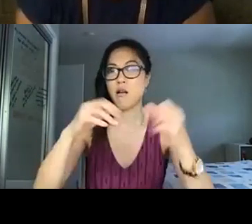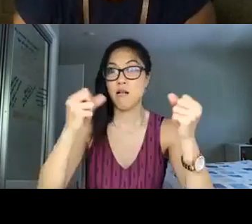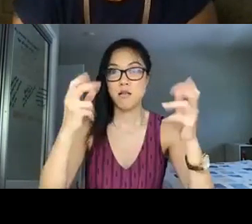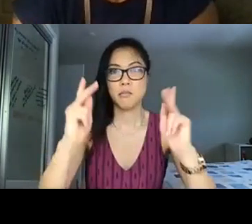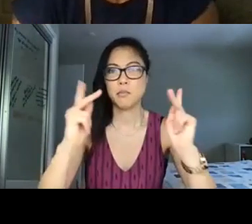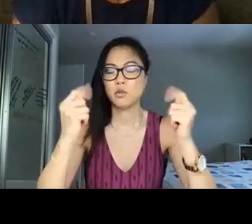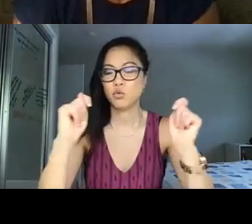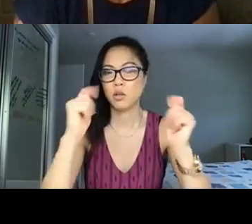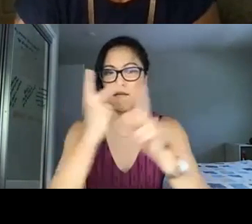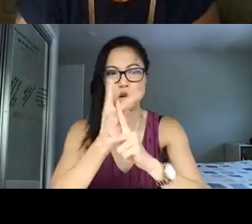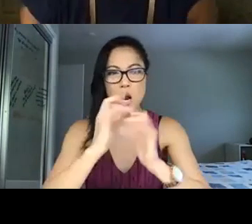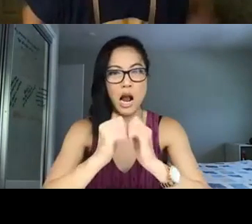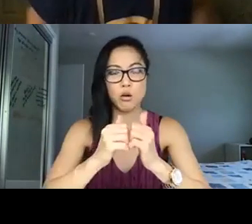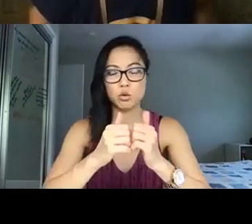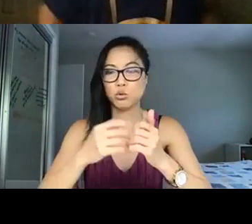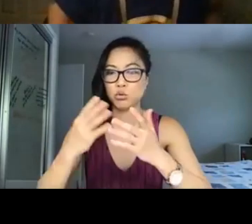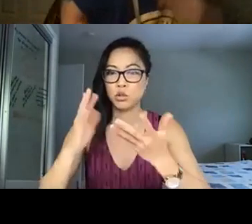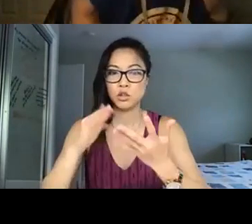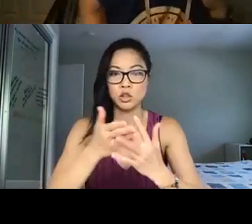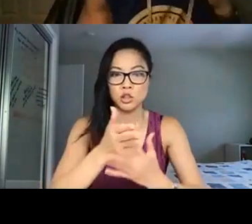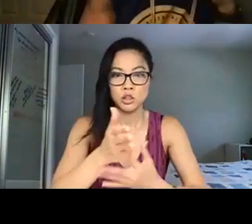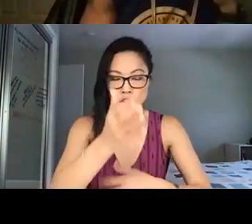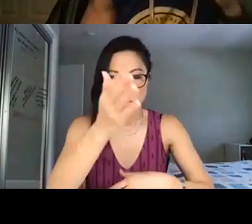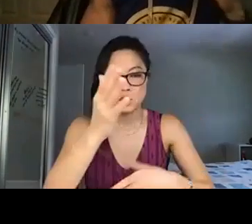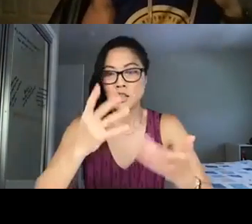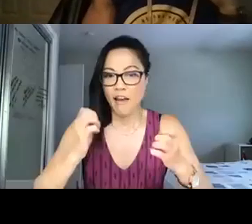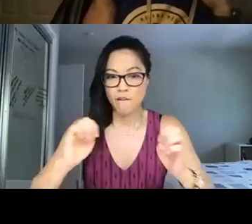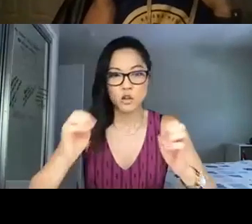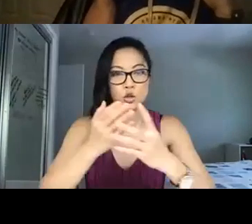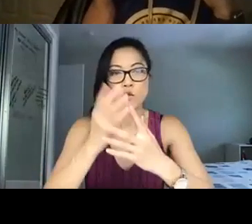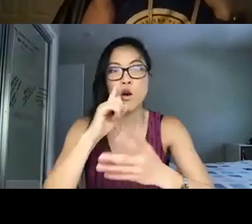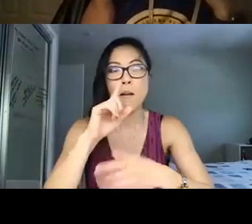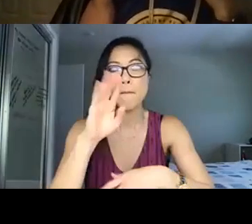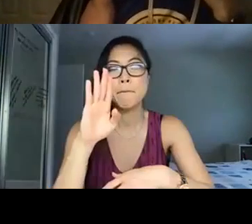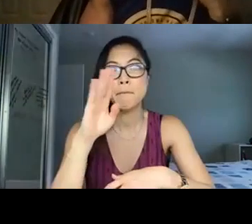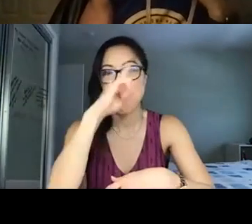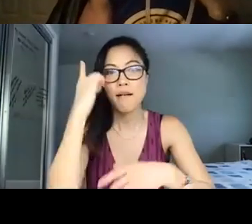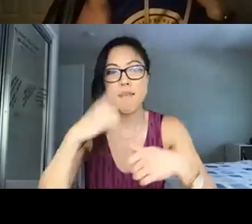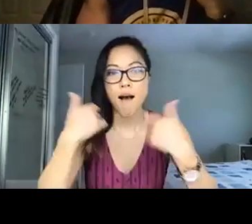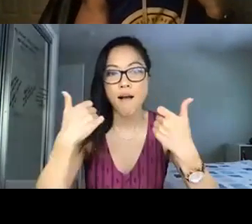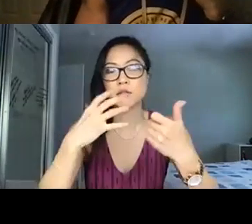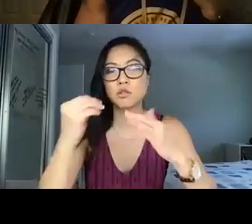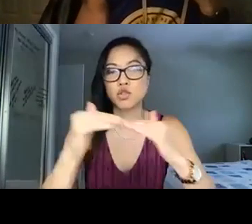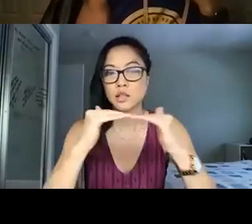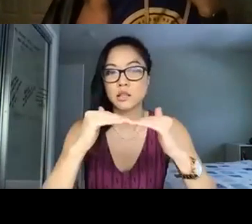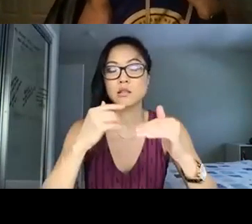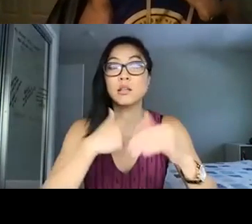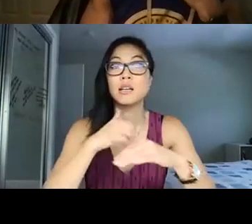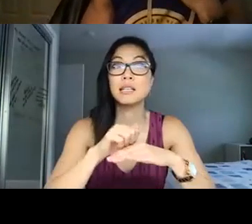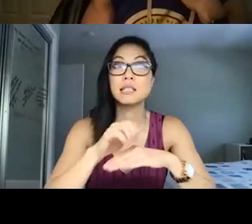channel their efforts of people who work in justice and I sent us the image of mapping our roles in a social change